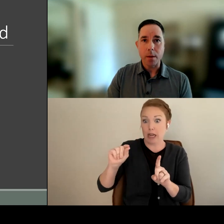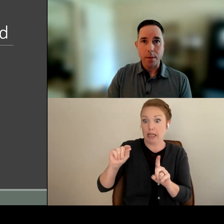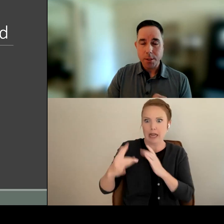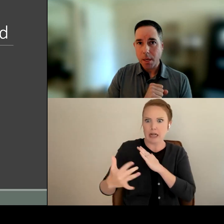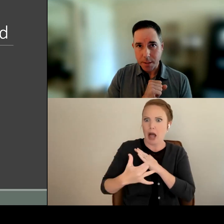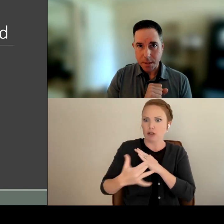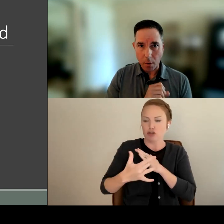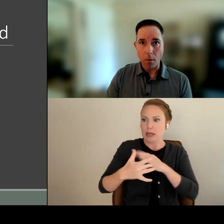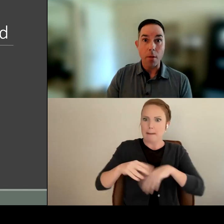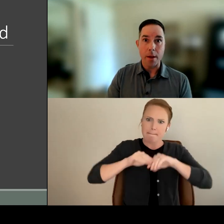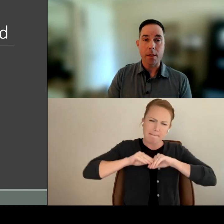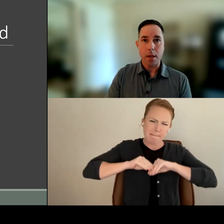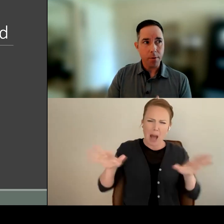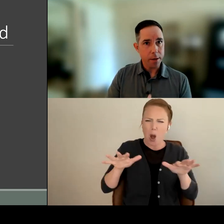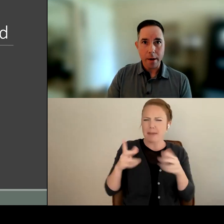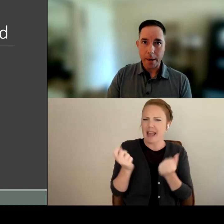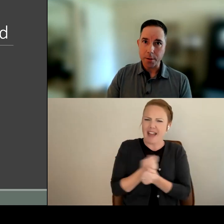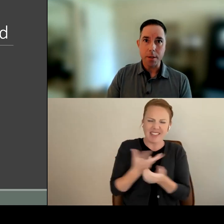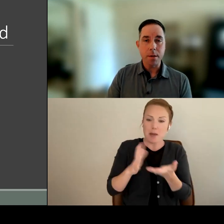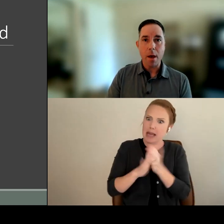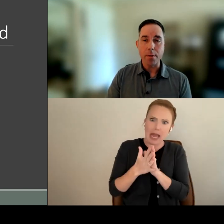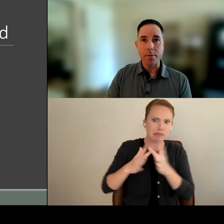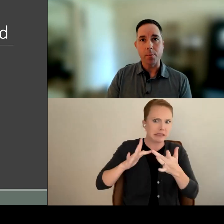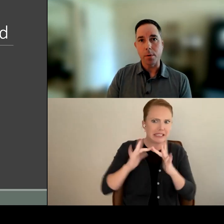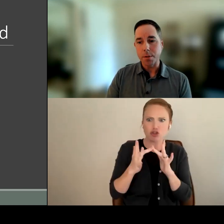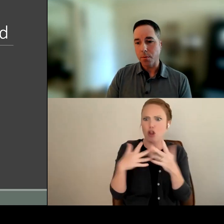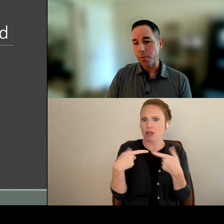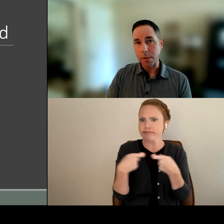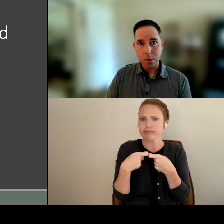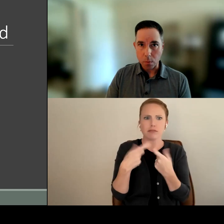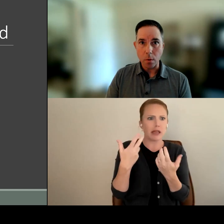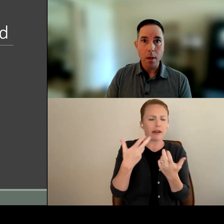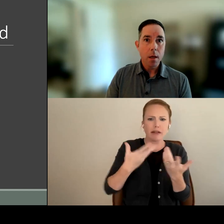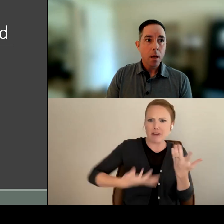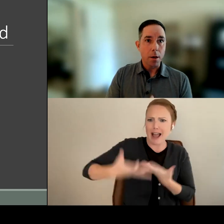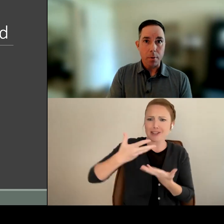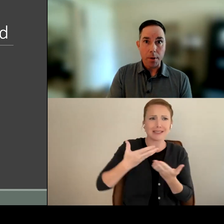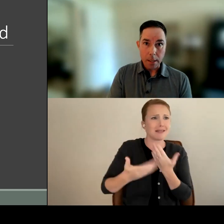We digitized all the things - every interaction, didn't matter if you're a student in school, an employee,